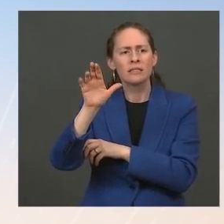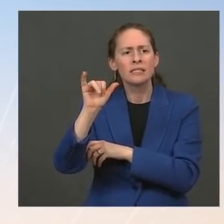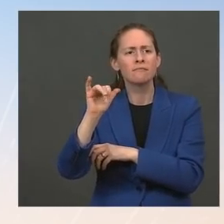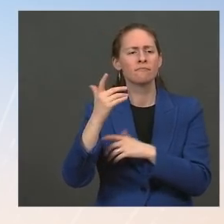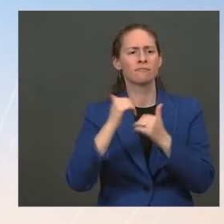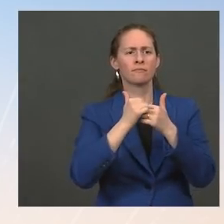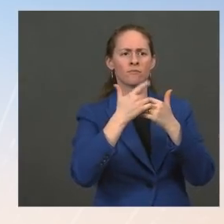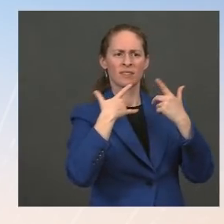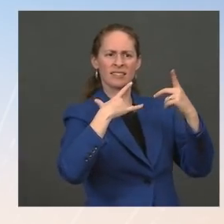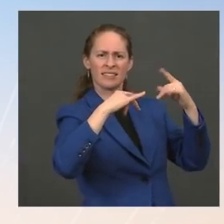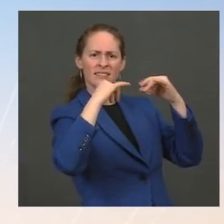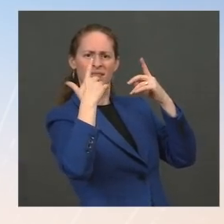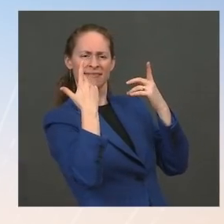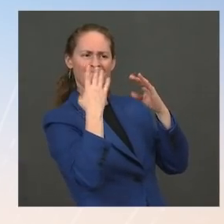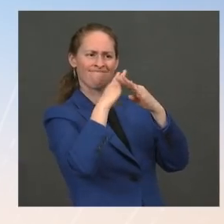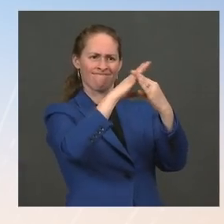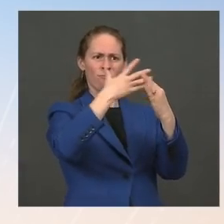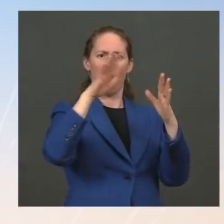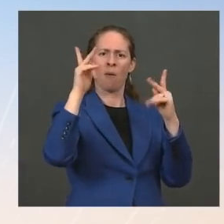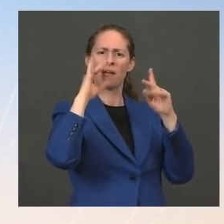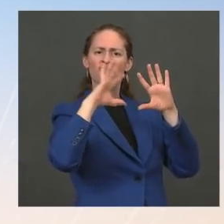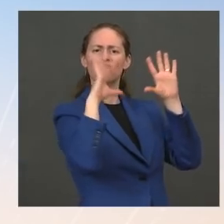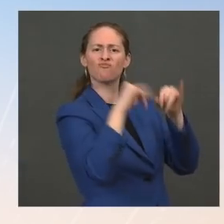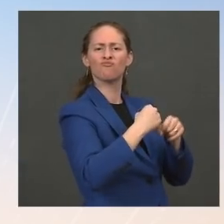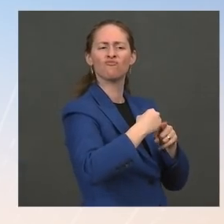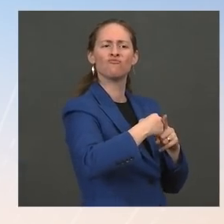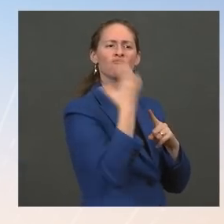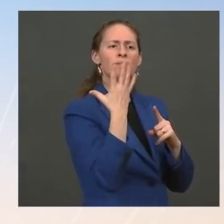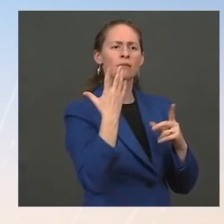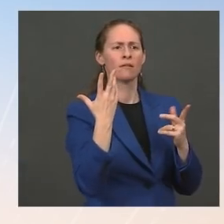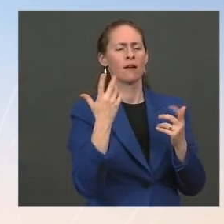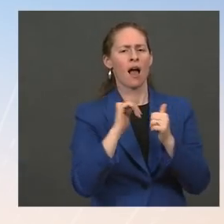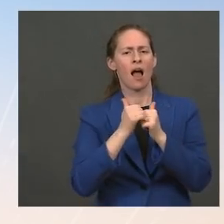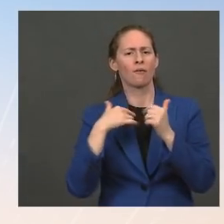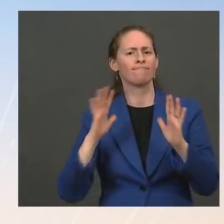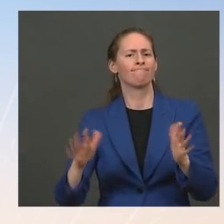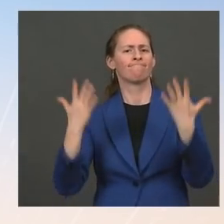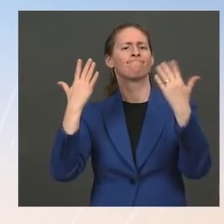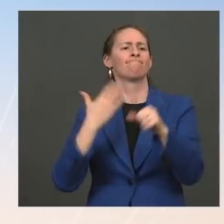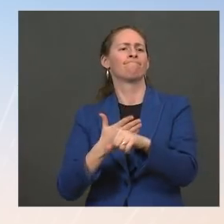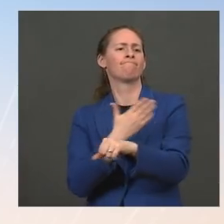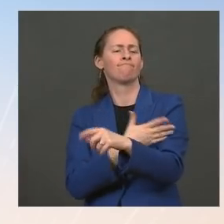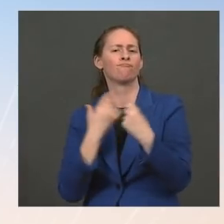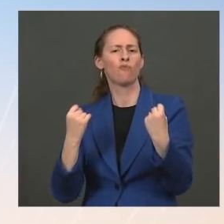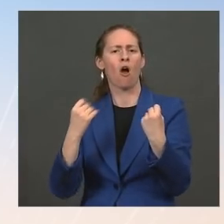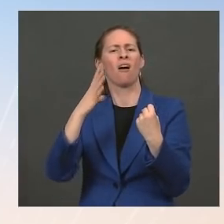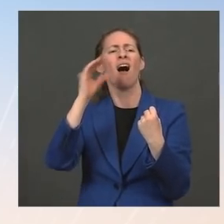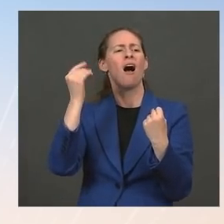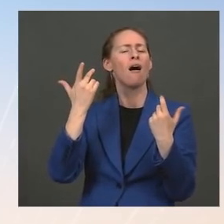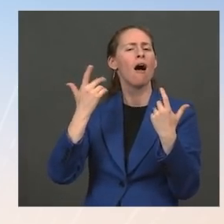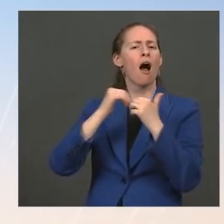and promoting respect for human rights. At the summit, the forum will feature remarks from President Biden